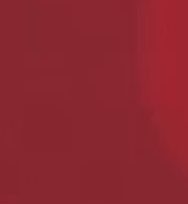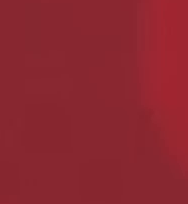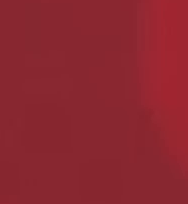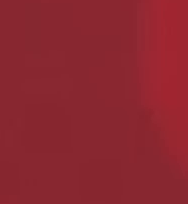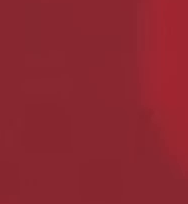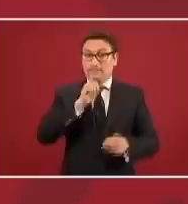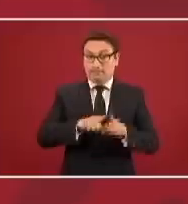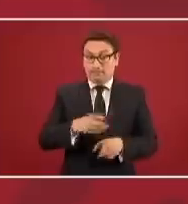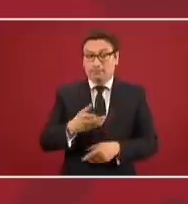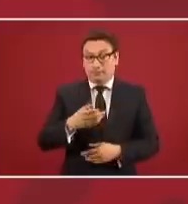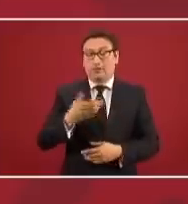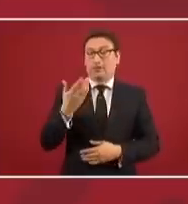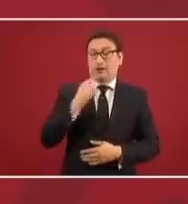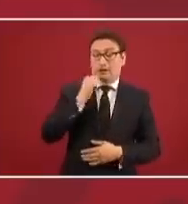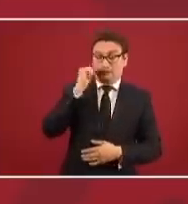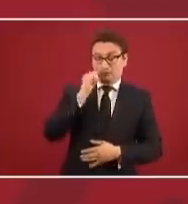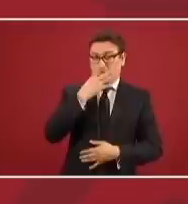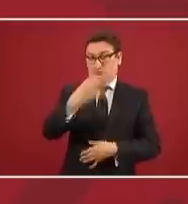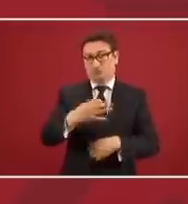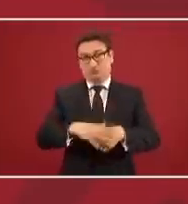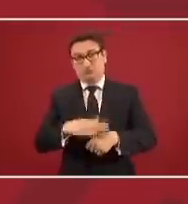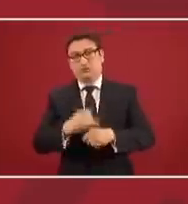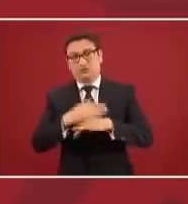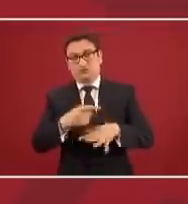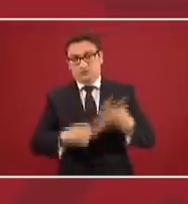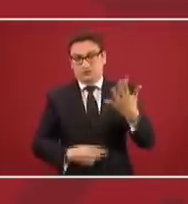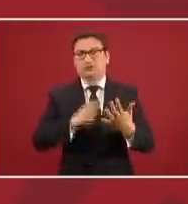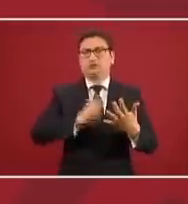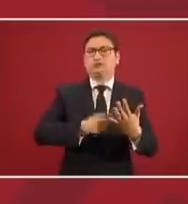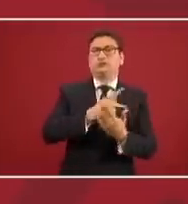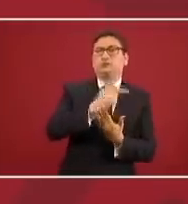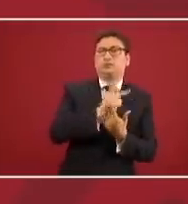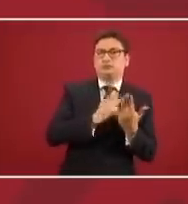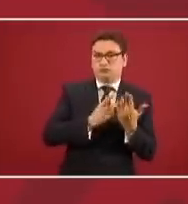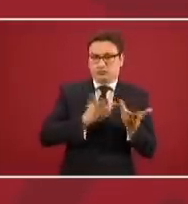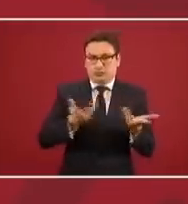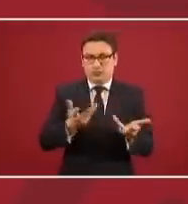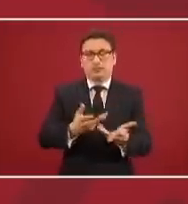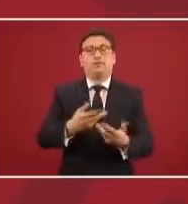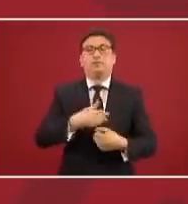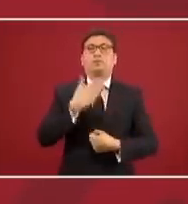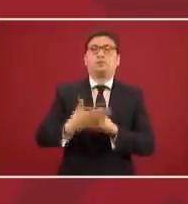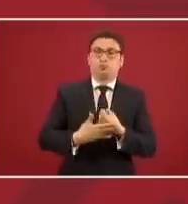yesterday we unveiled a plan